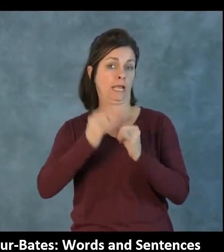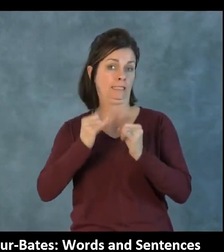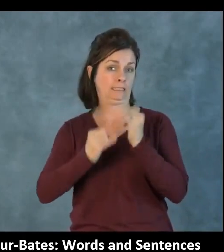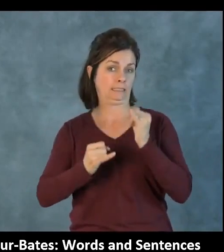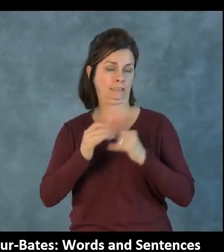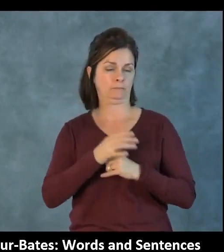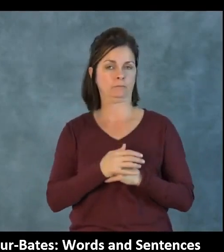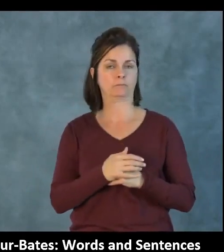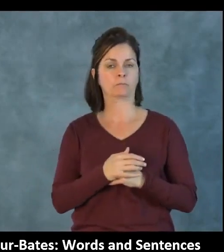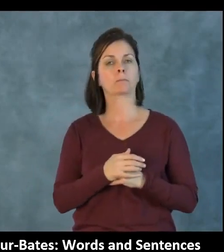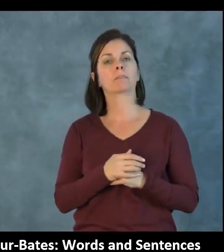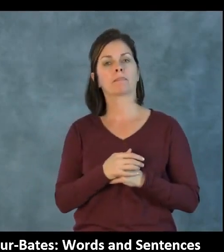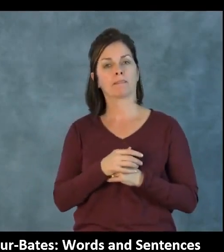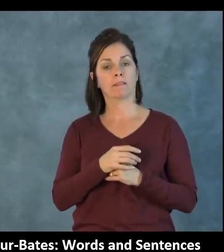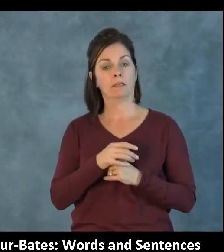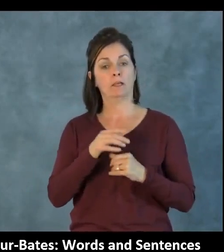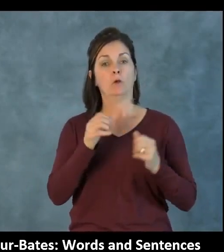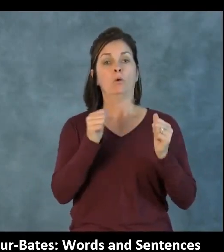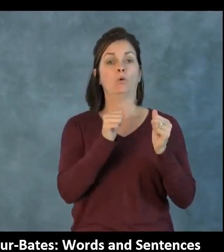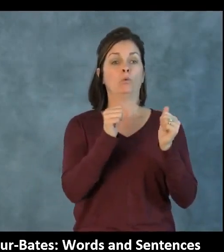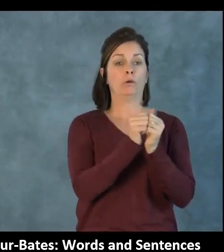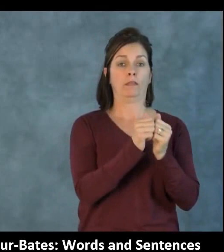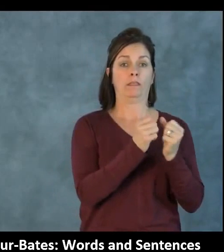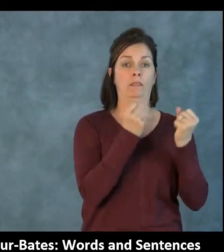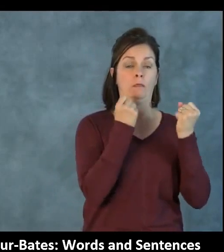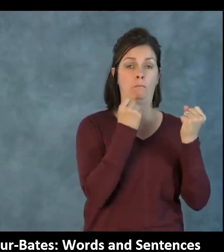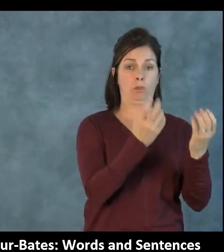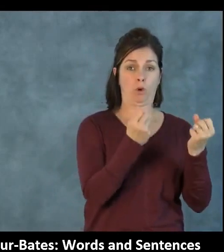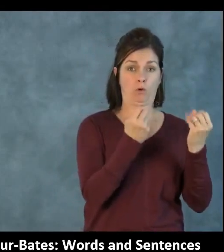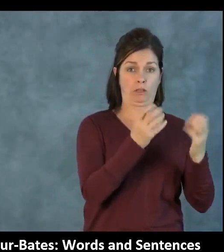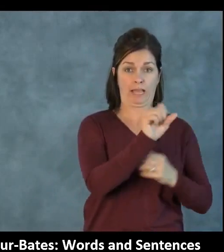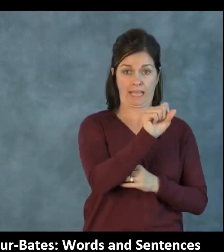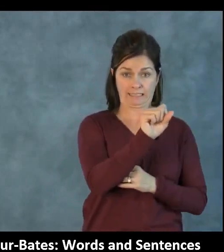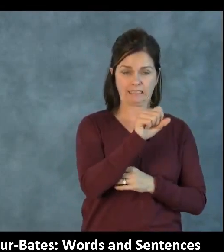We see with the Plural -s, he is sometimes producing